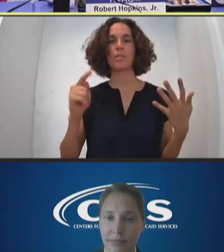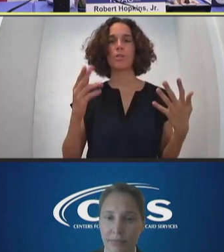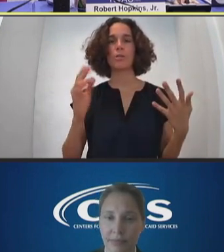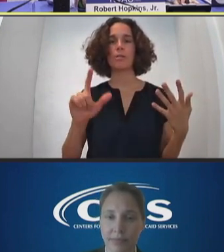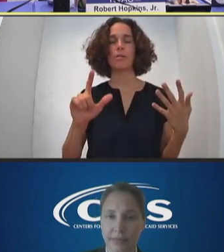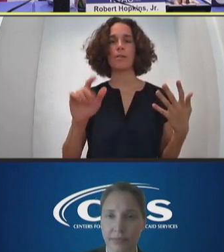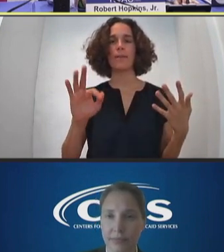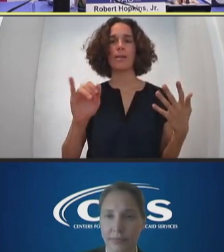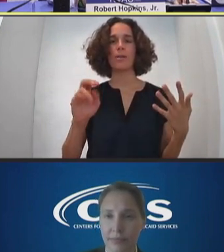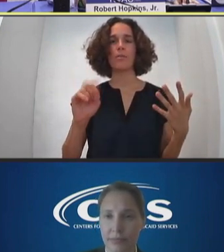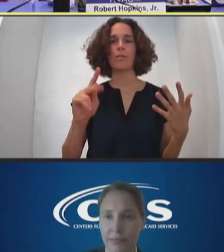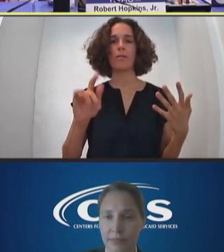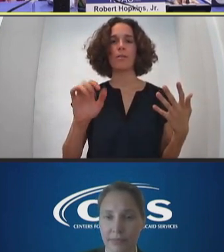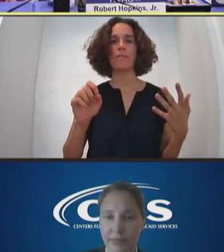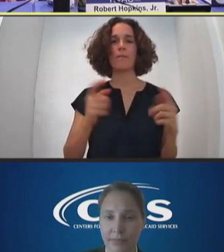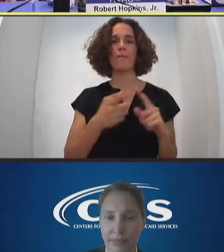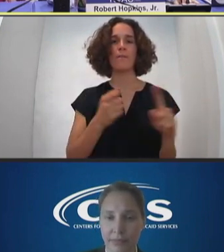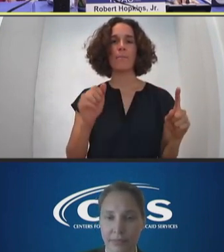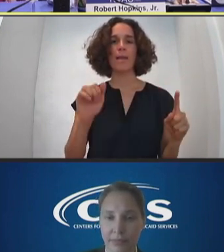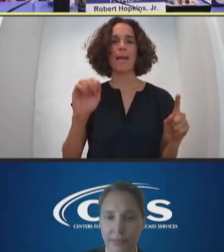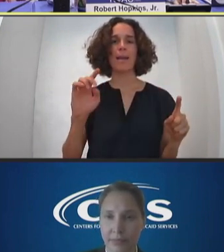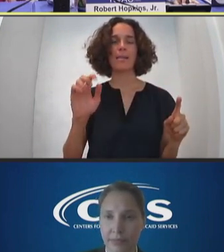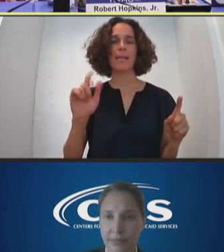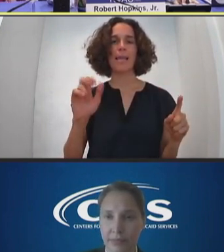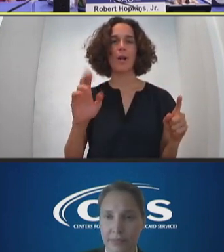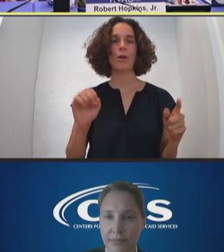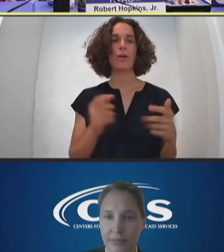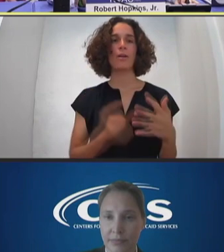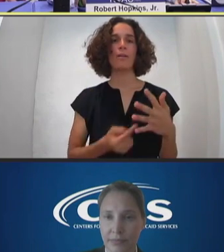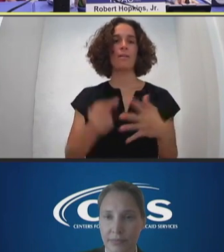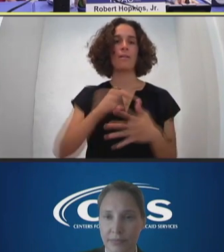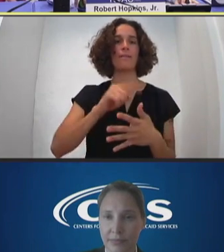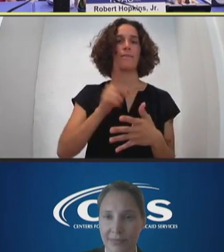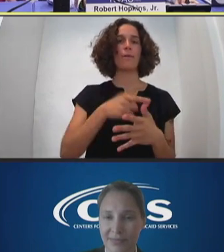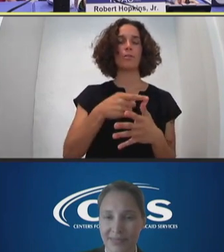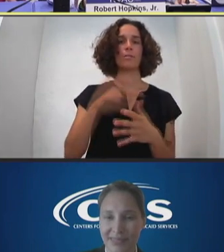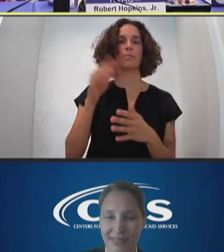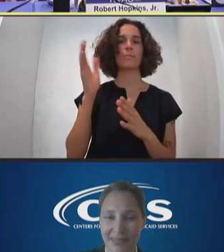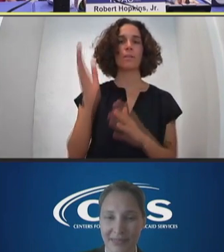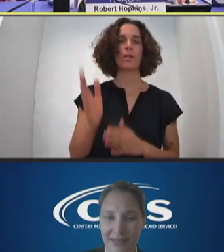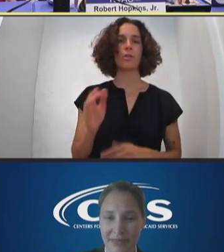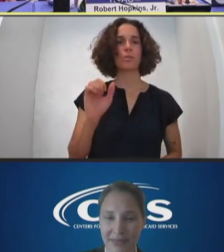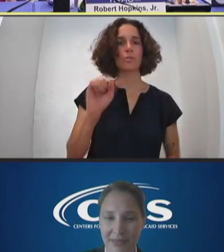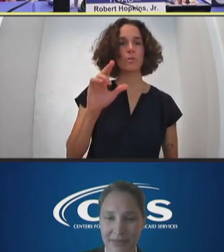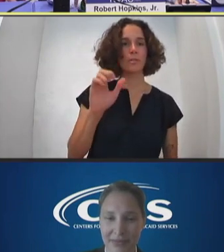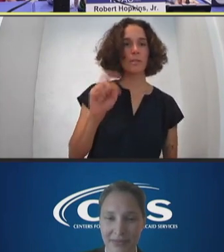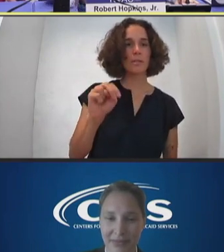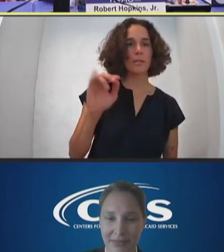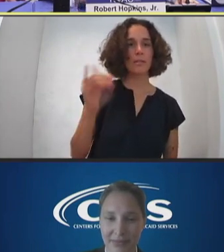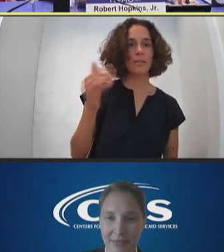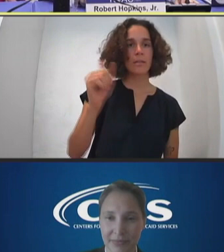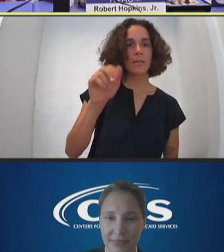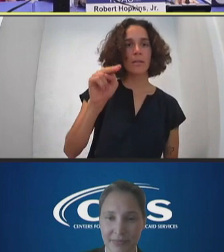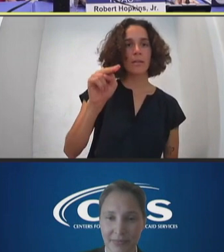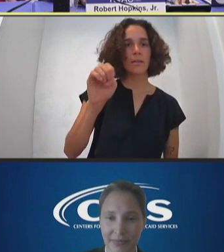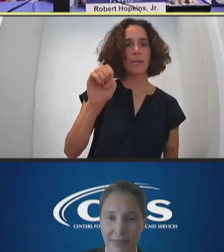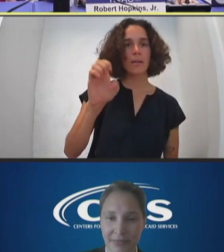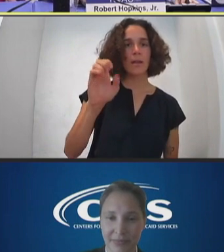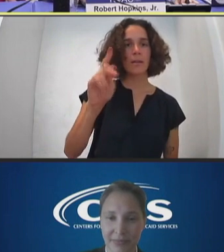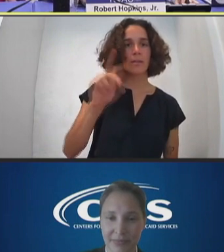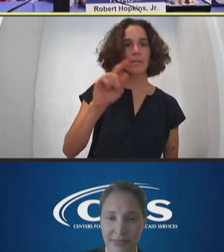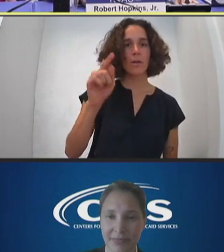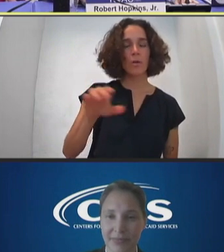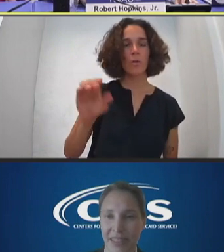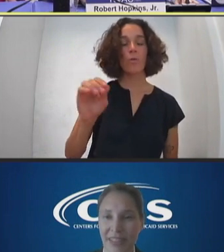And our first presenter is Dr. Susan Janeczko. I see you on the screen and your slides are up.